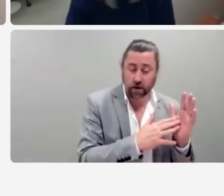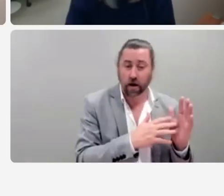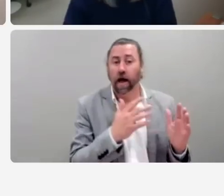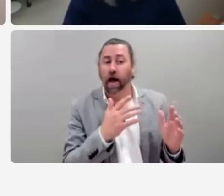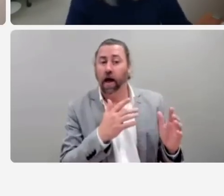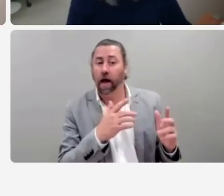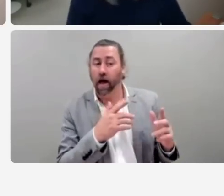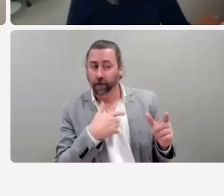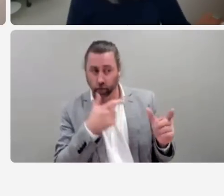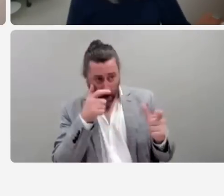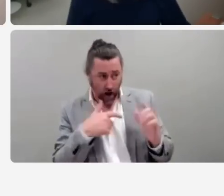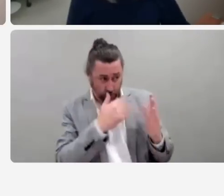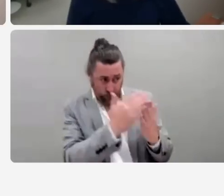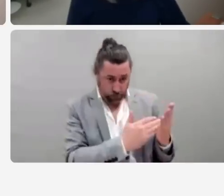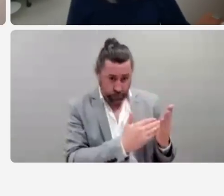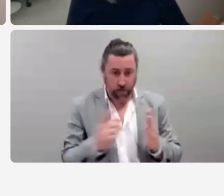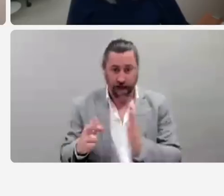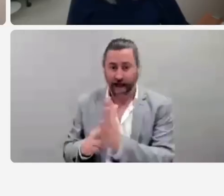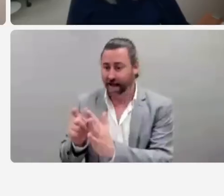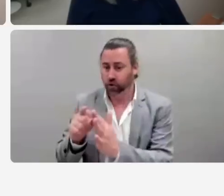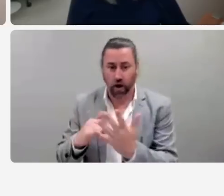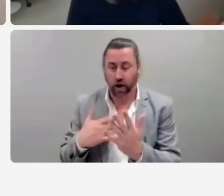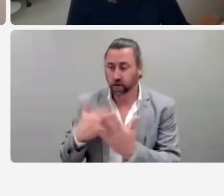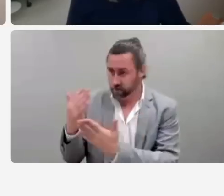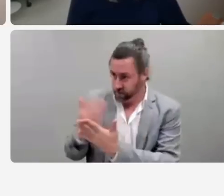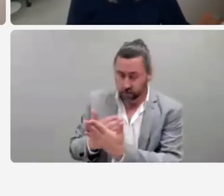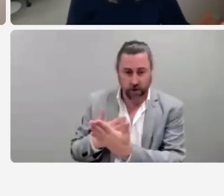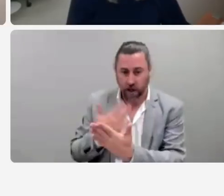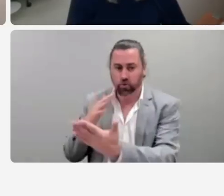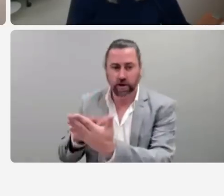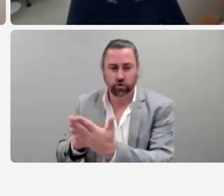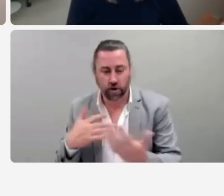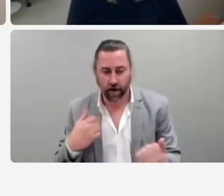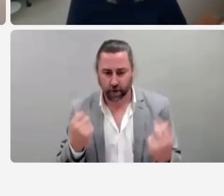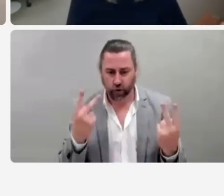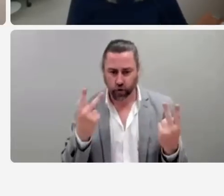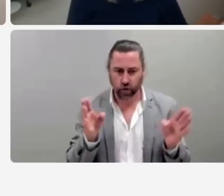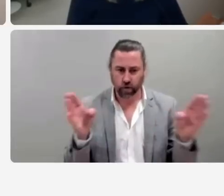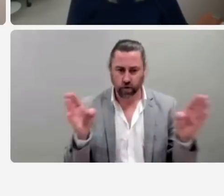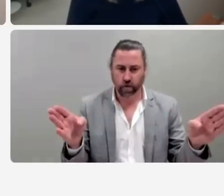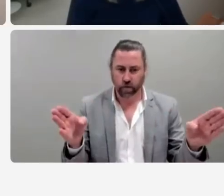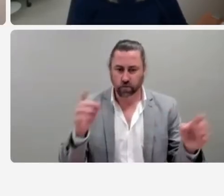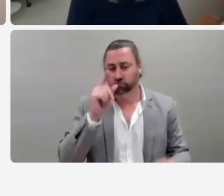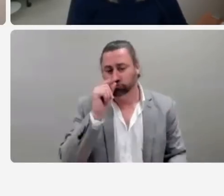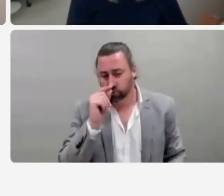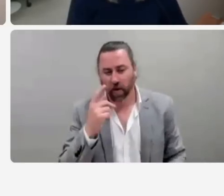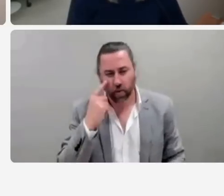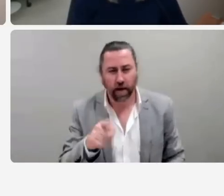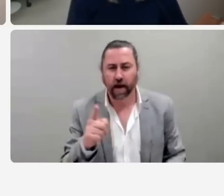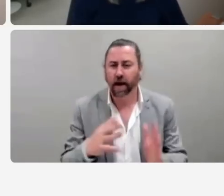regulator if you already meet that within the NDIS system. So we're looking at things like that. Mel highlights a really important one.